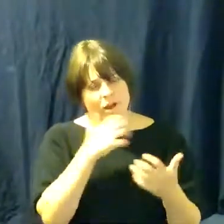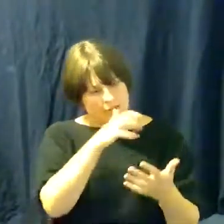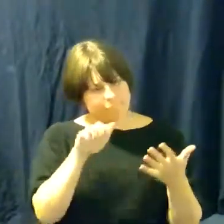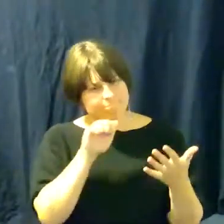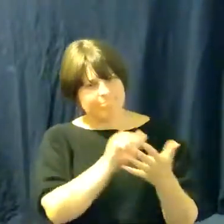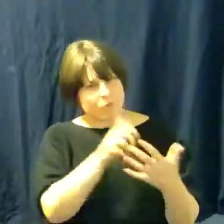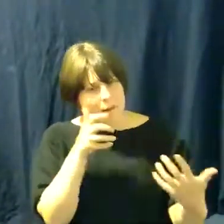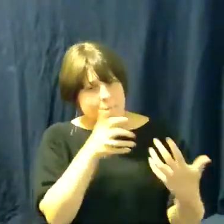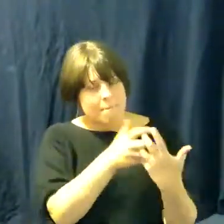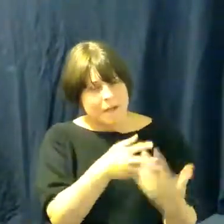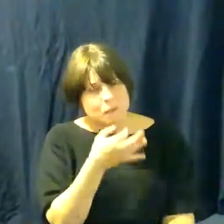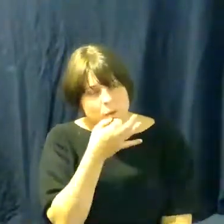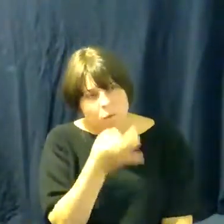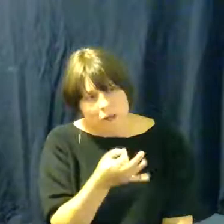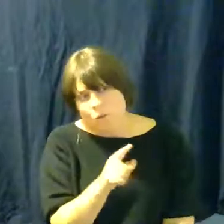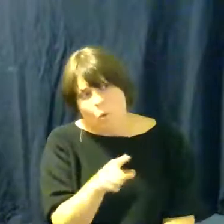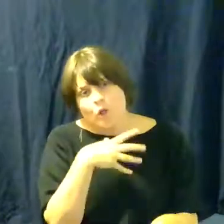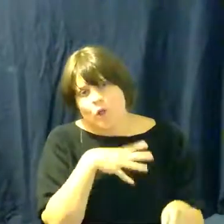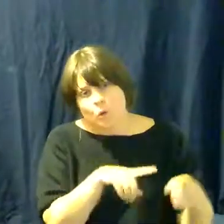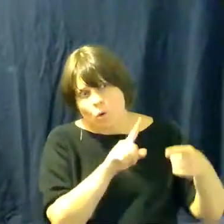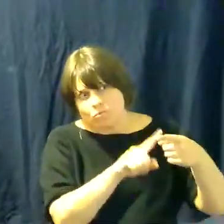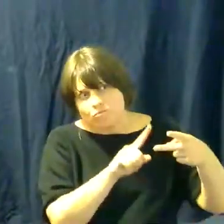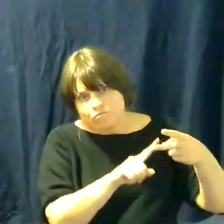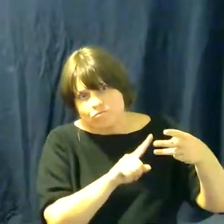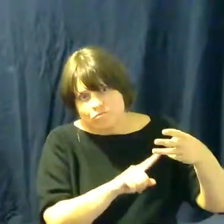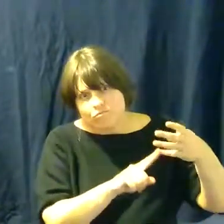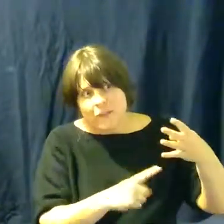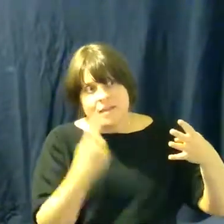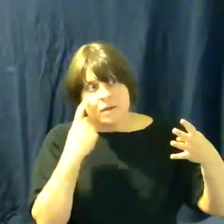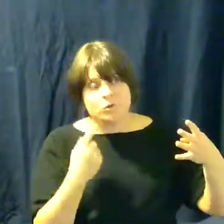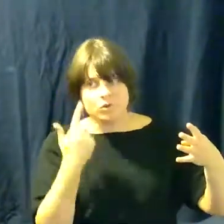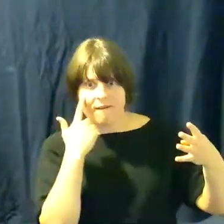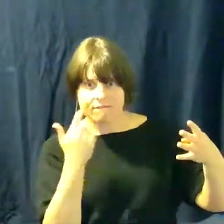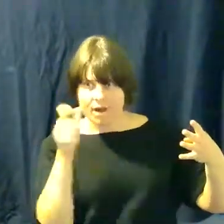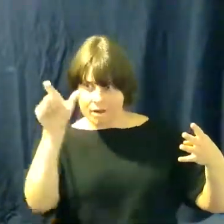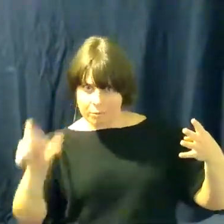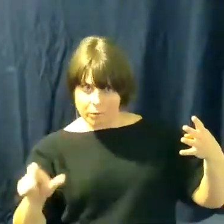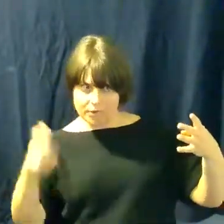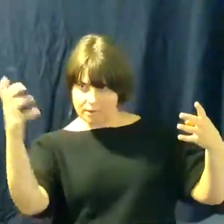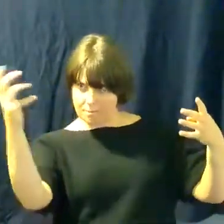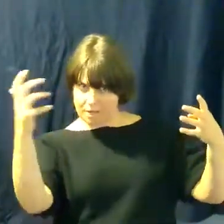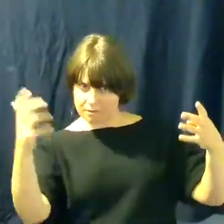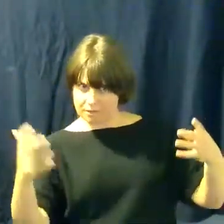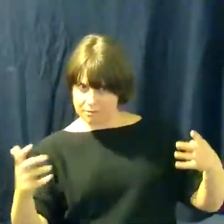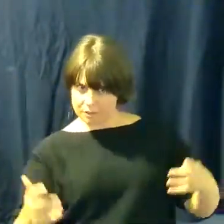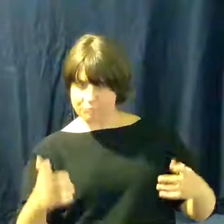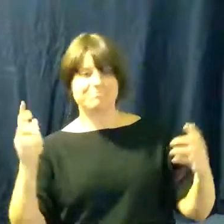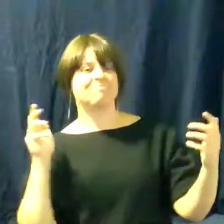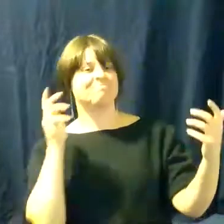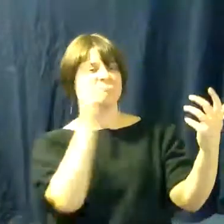certain period of time. If we're having trouble making a match, we would find out exactly what